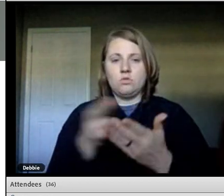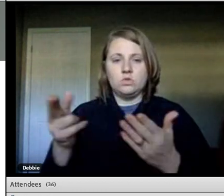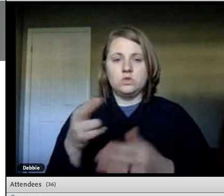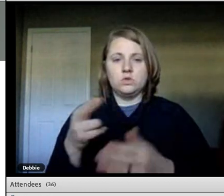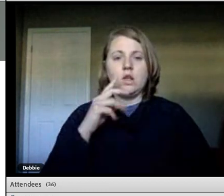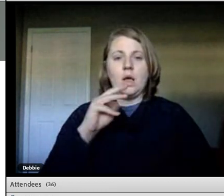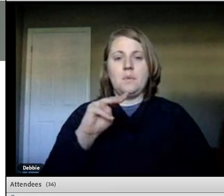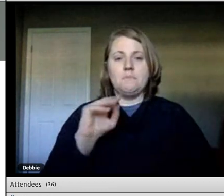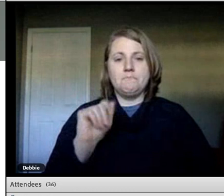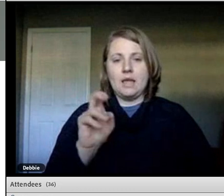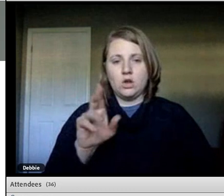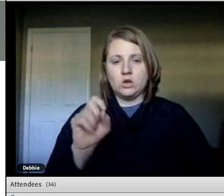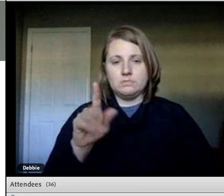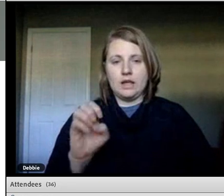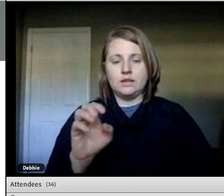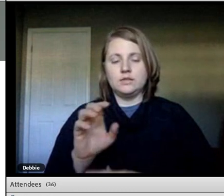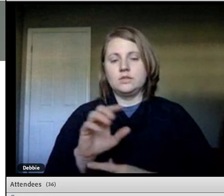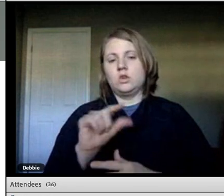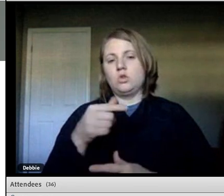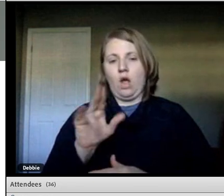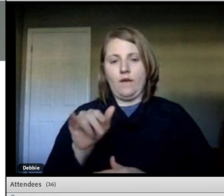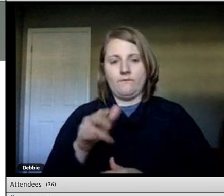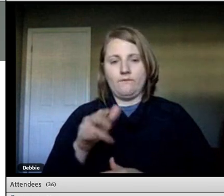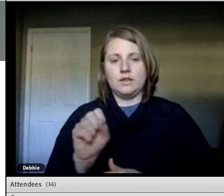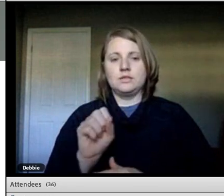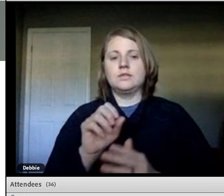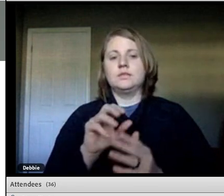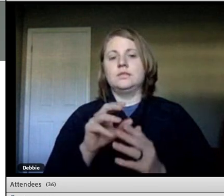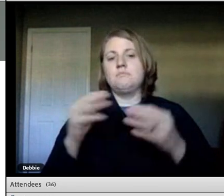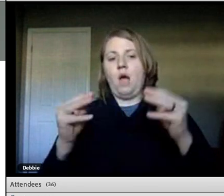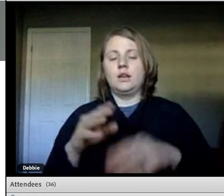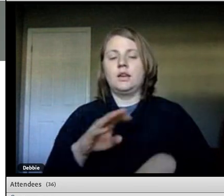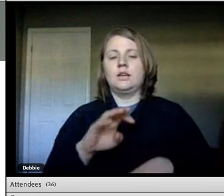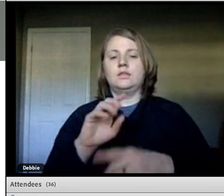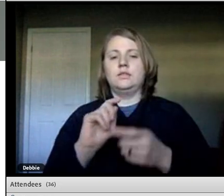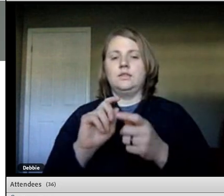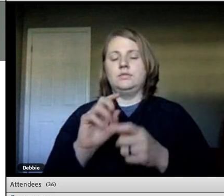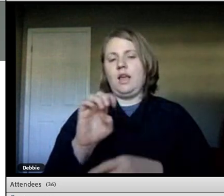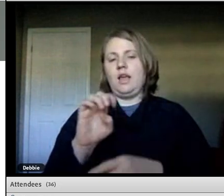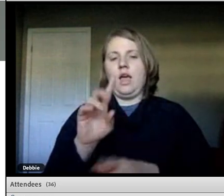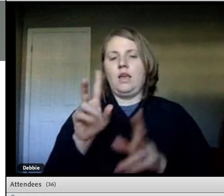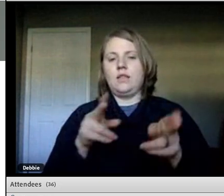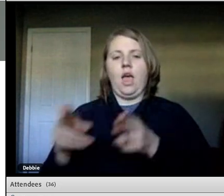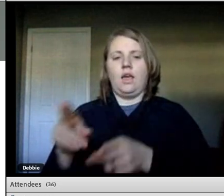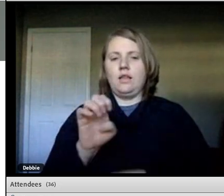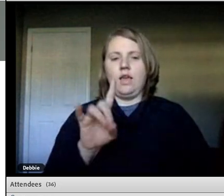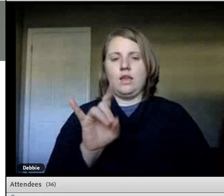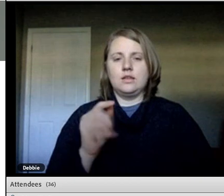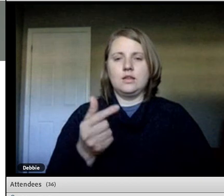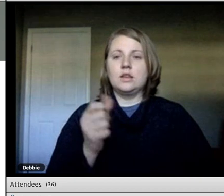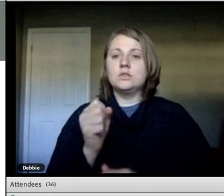kind of try to bump them together as much as we can. And then at the end -- And of course we'll have questions and discussion